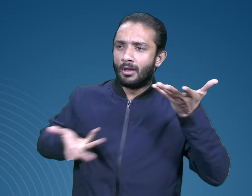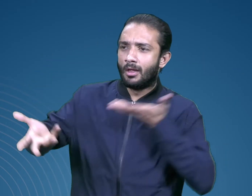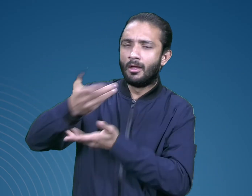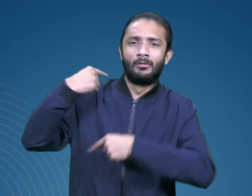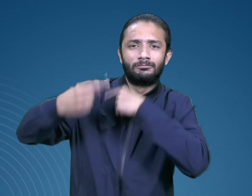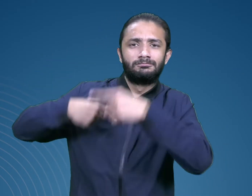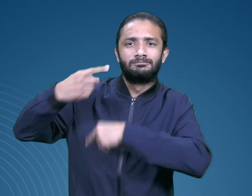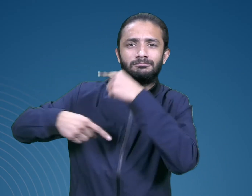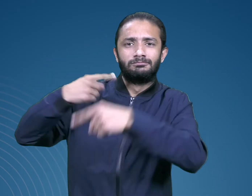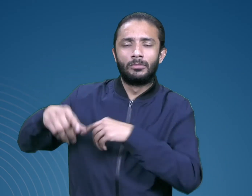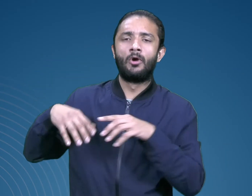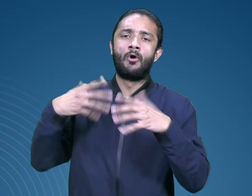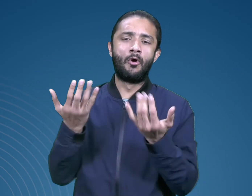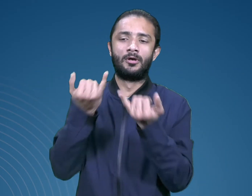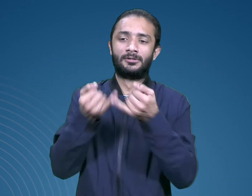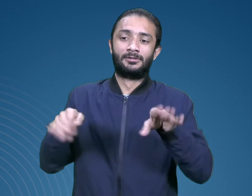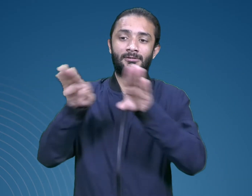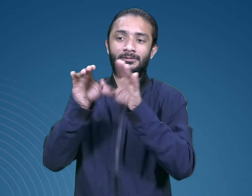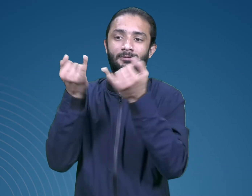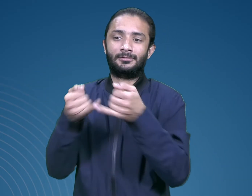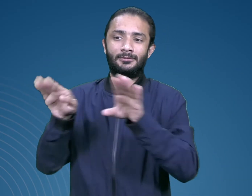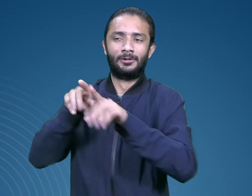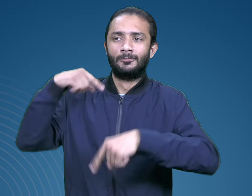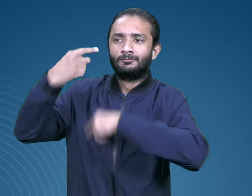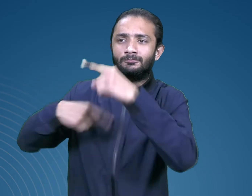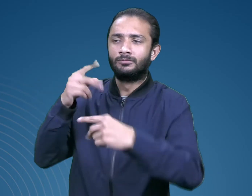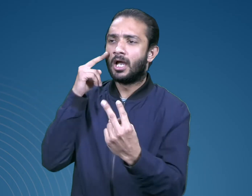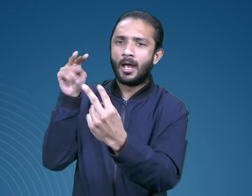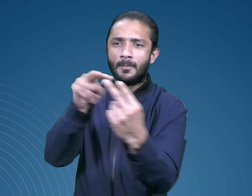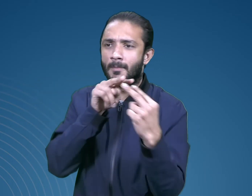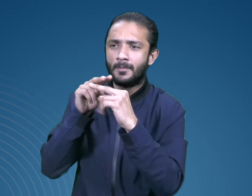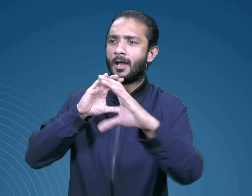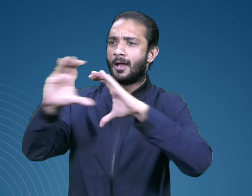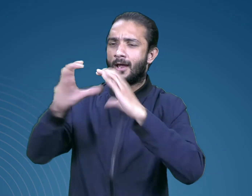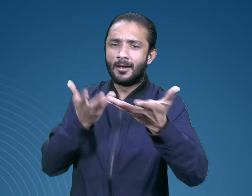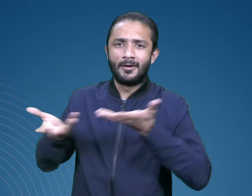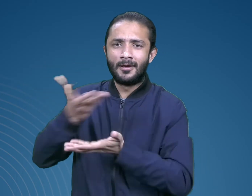through deaf associations or deaf gatherings or meeting on weekends.